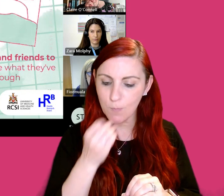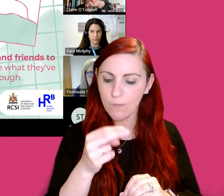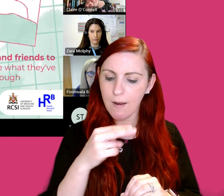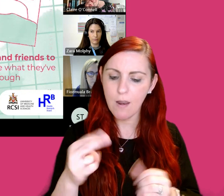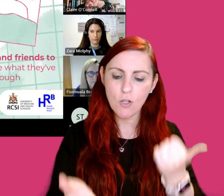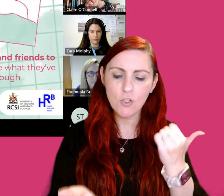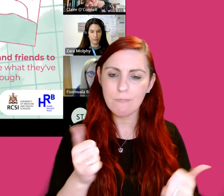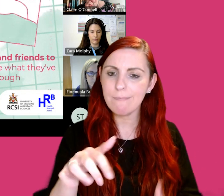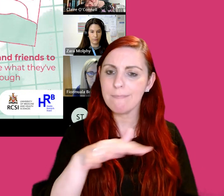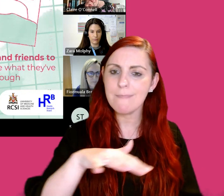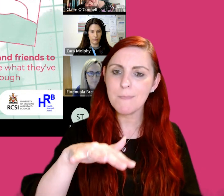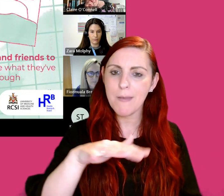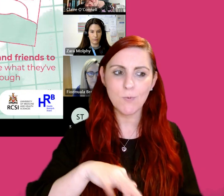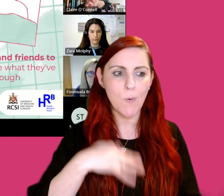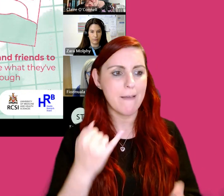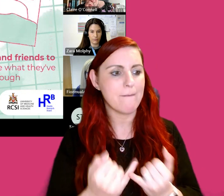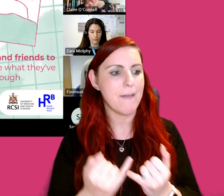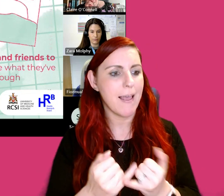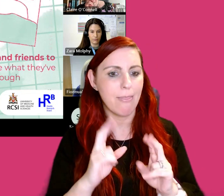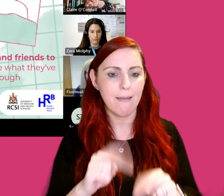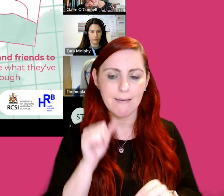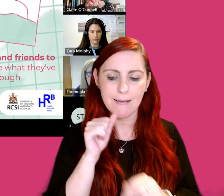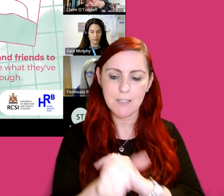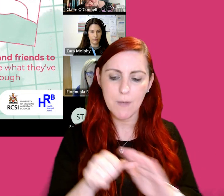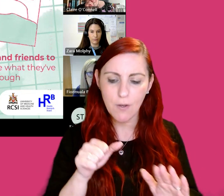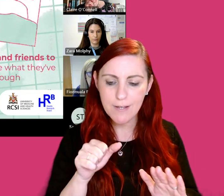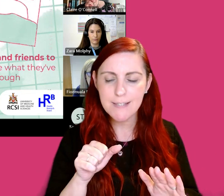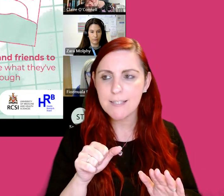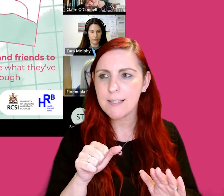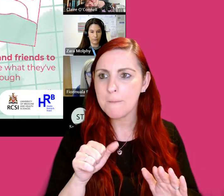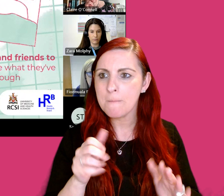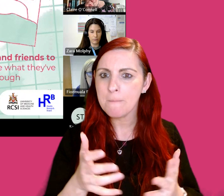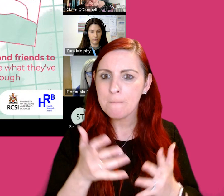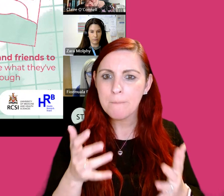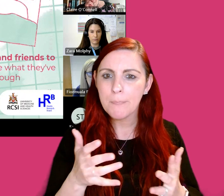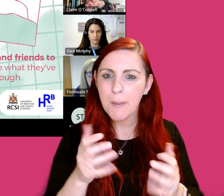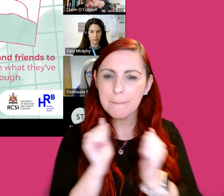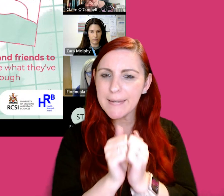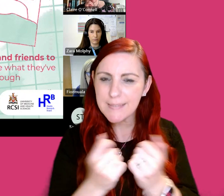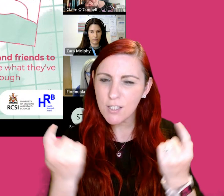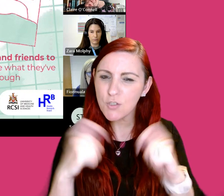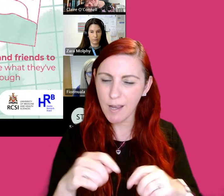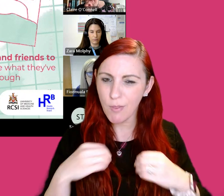could experience diabet sorry where they could meet and share their experience so it helped them